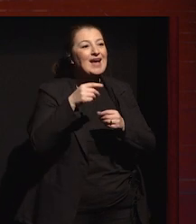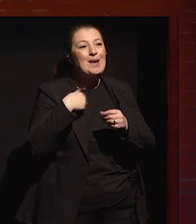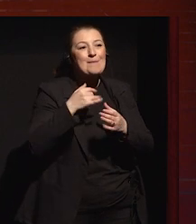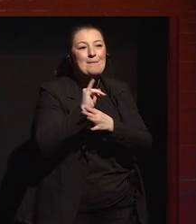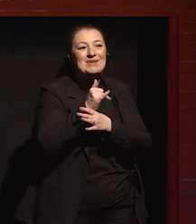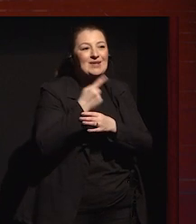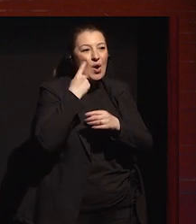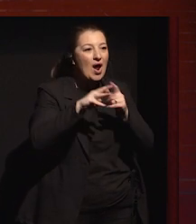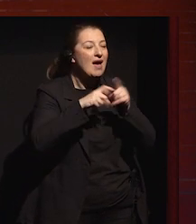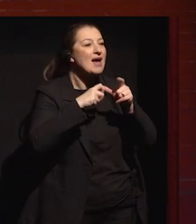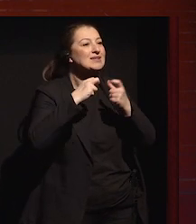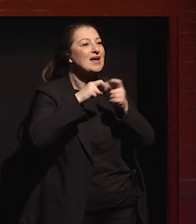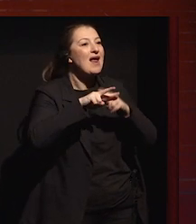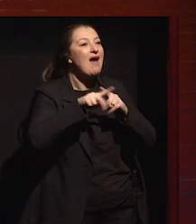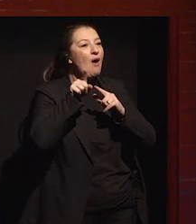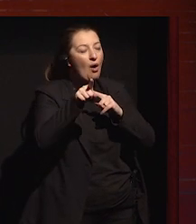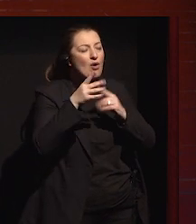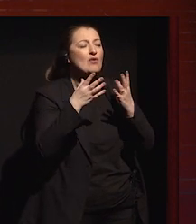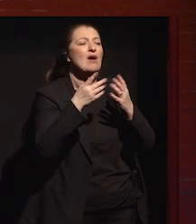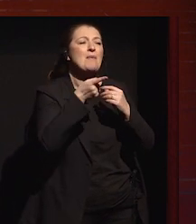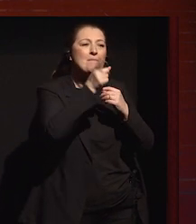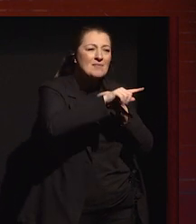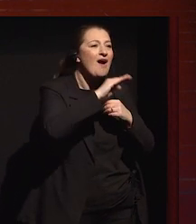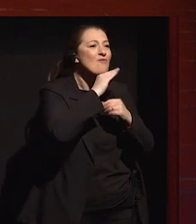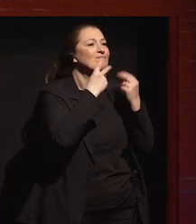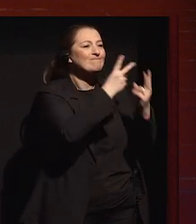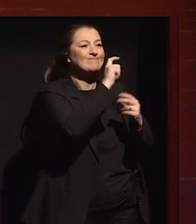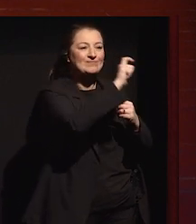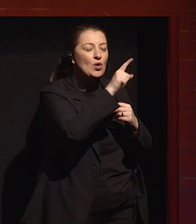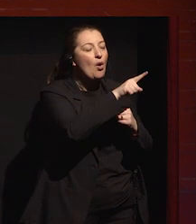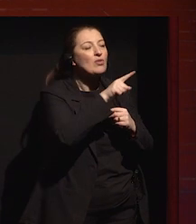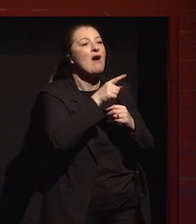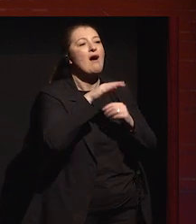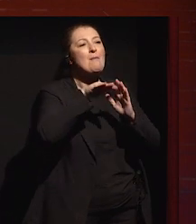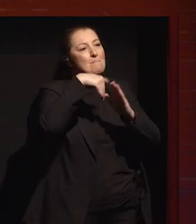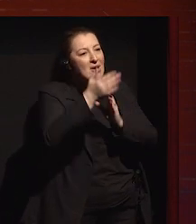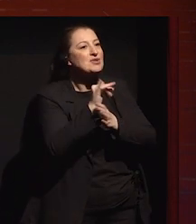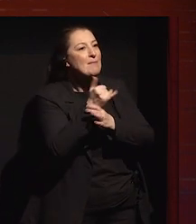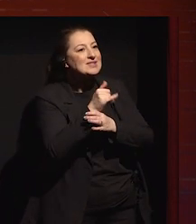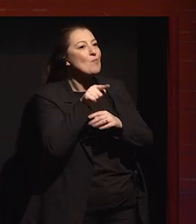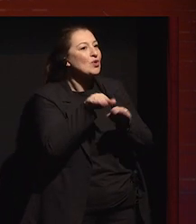and Jill and other colleagues who've absolutely supported this. And it's been it's been a huge piece of work putting all this together.